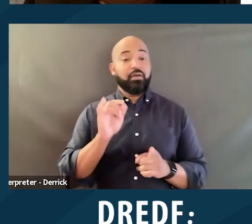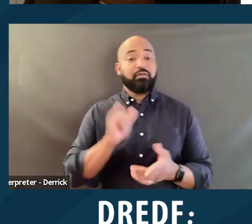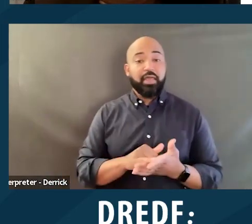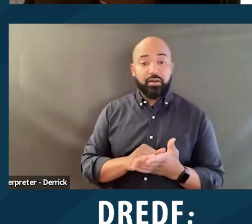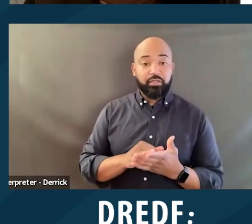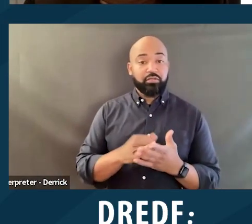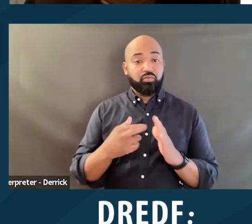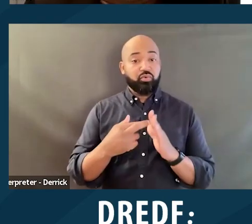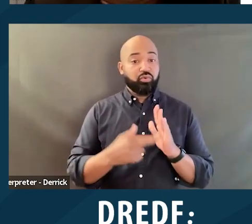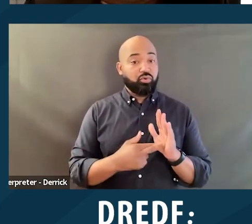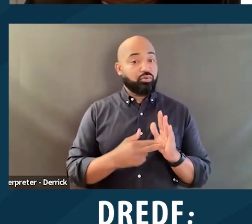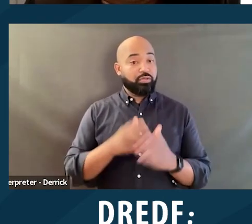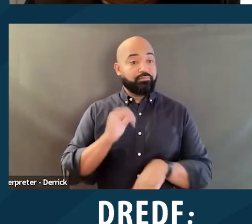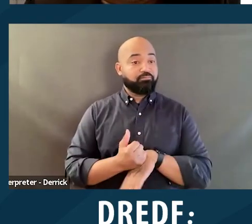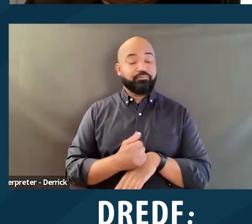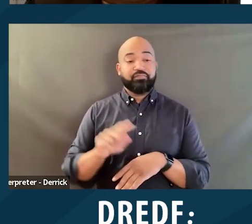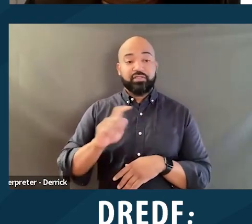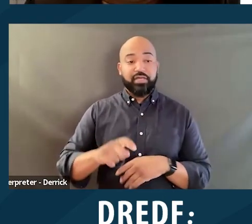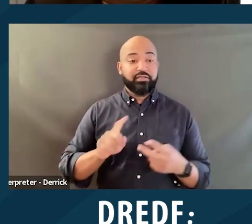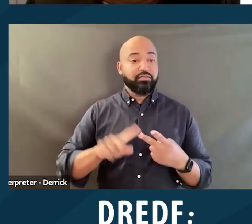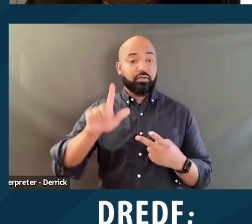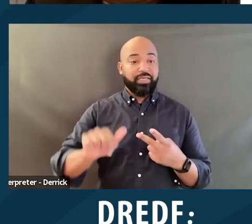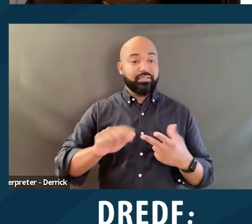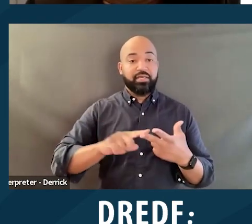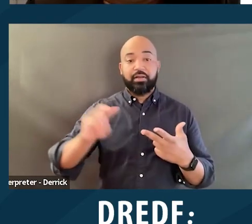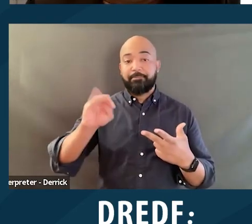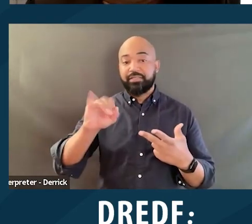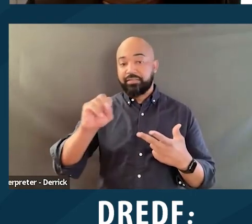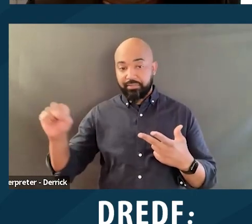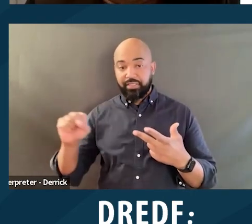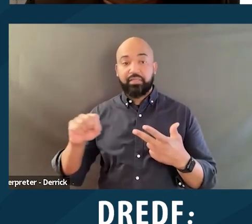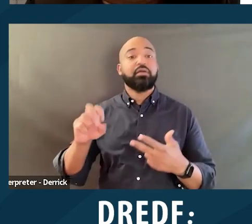not just in the Fifth Circuit, which is Texas, Louisiana, and Mississippi,